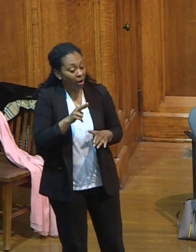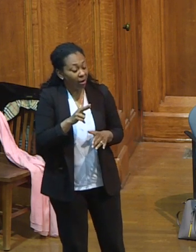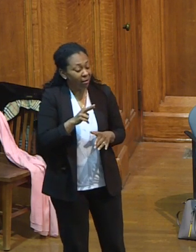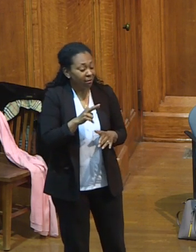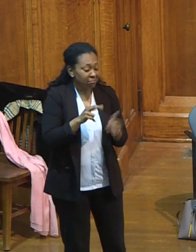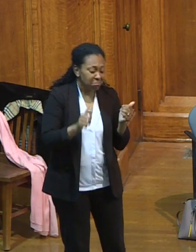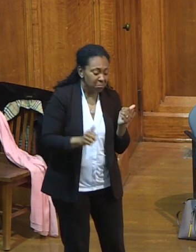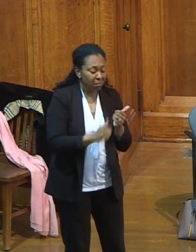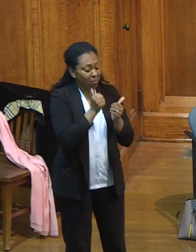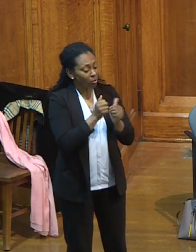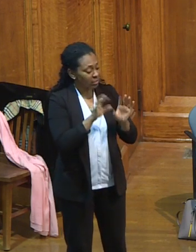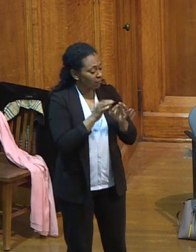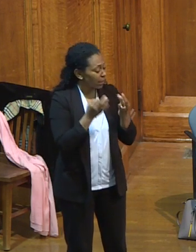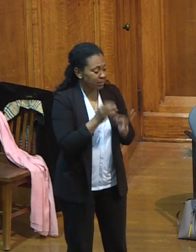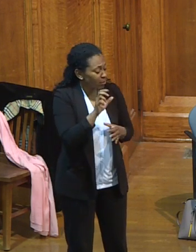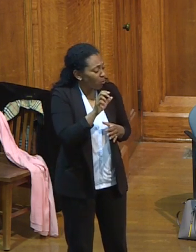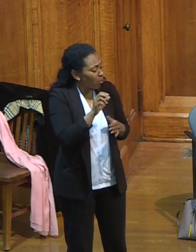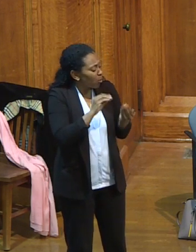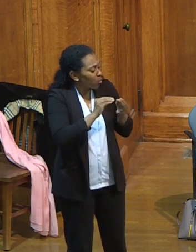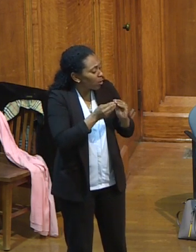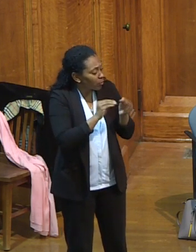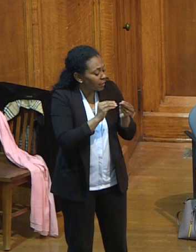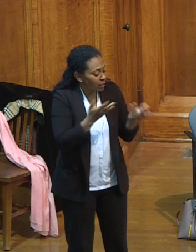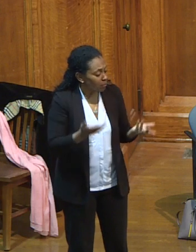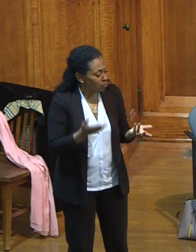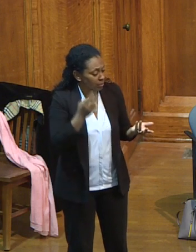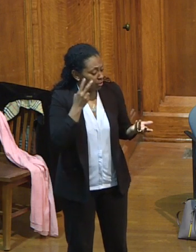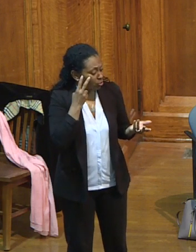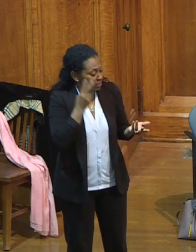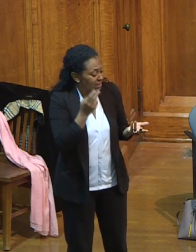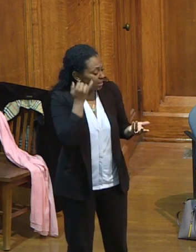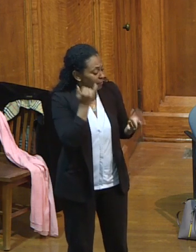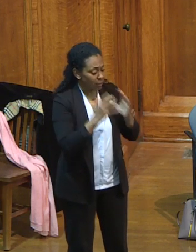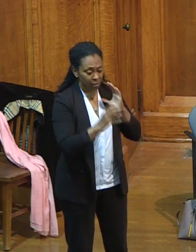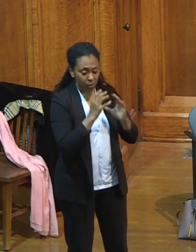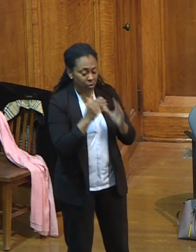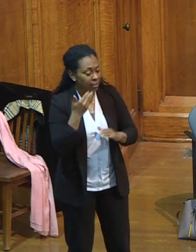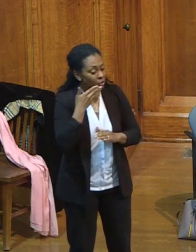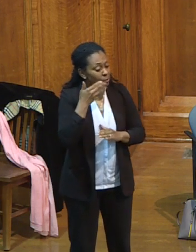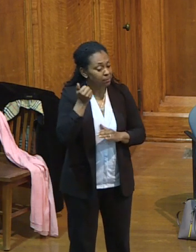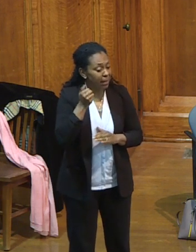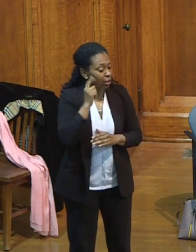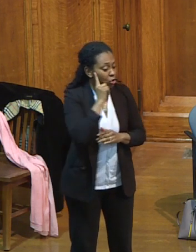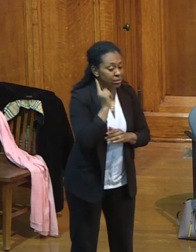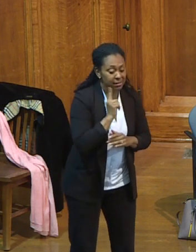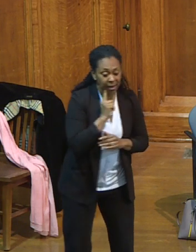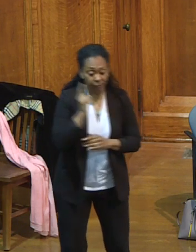to be able to see how they communicated and if that communication was so much better because their children were getting right away